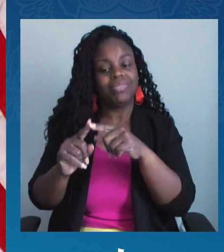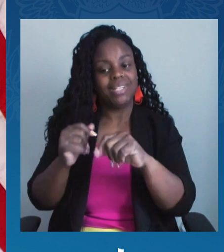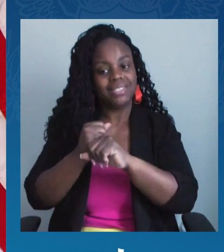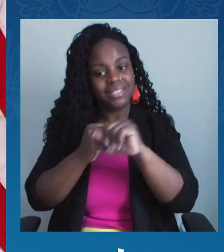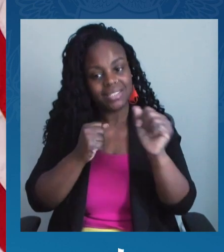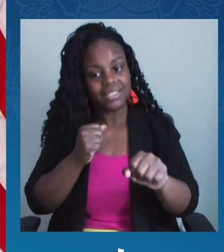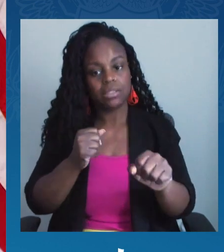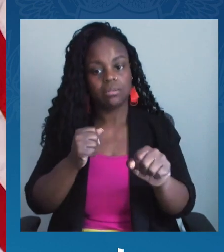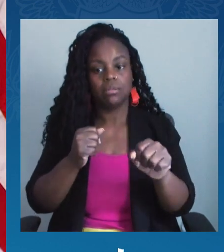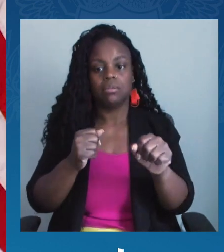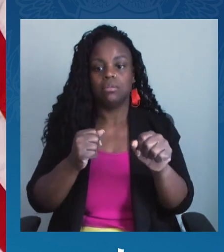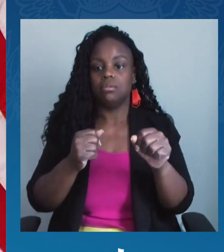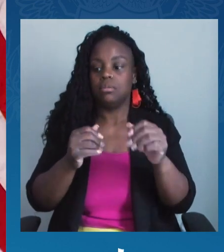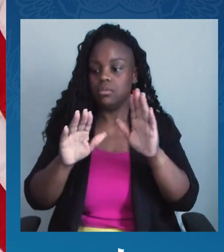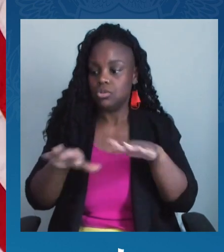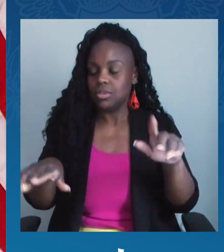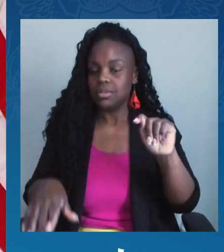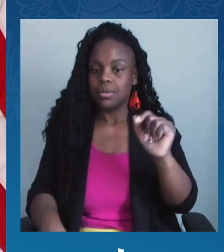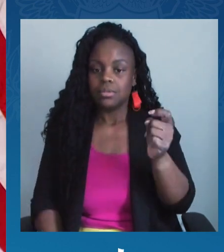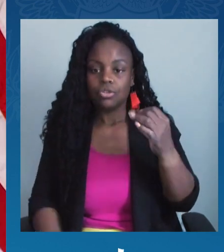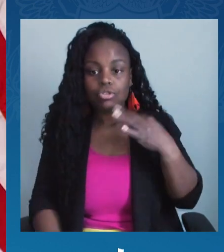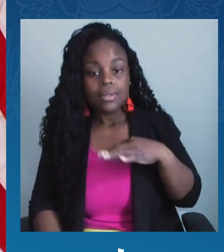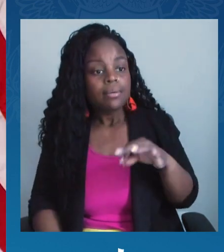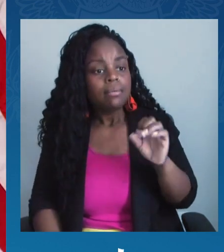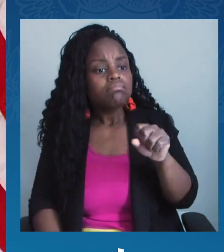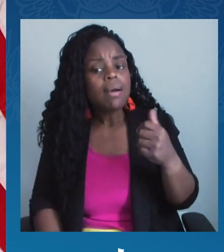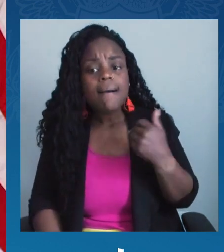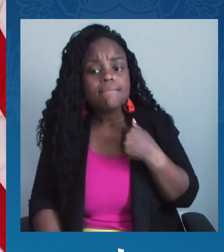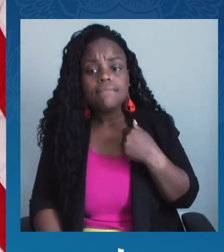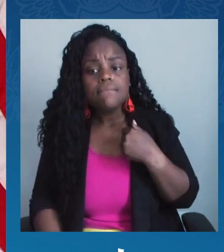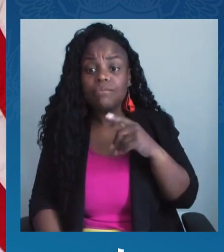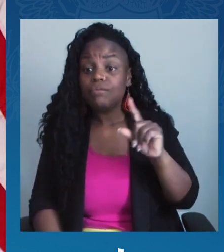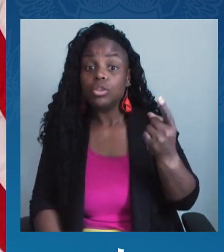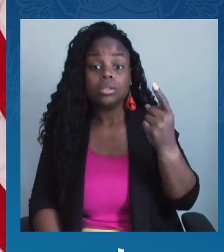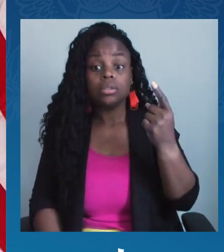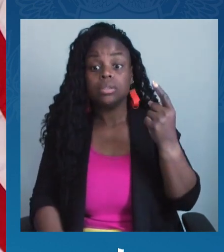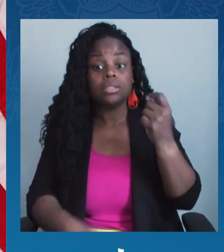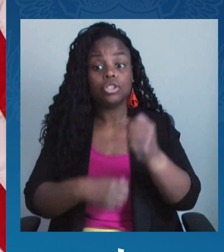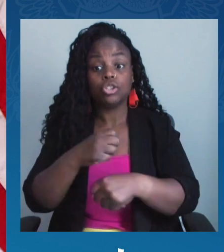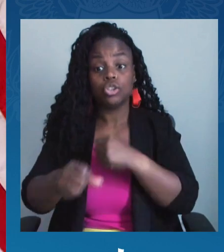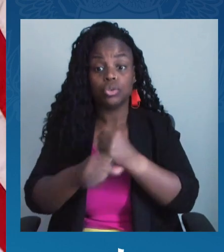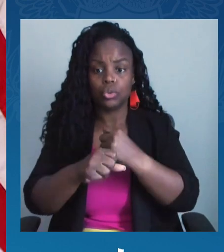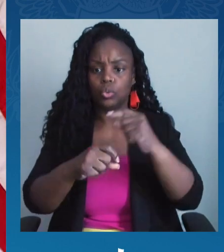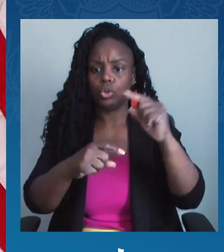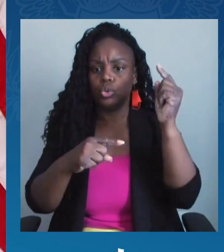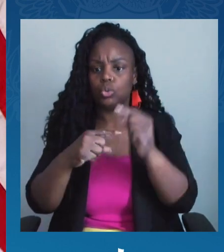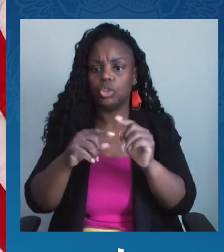They got that. We did that for the first year. We reduced child poverty in America by 40 percent,